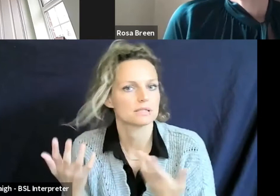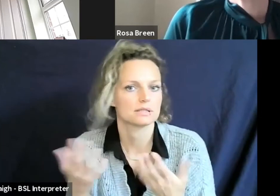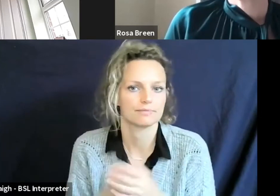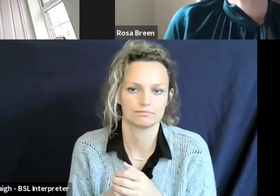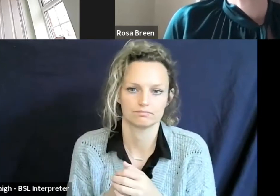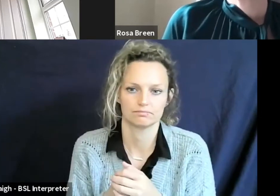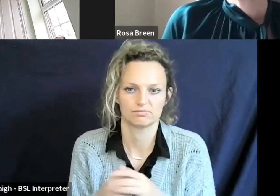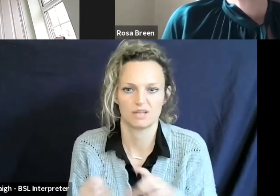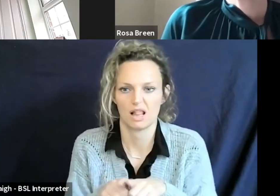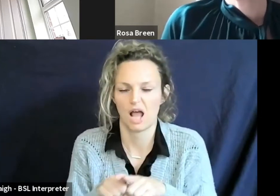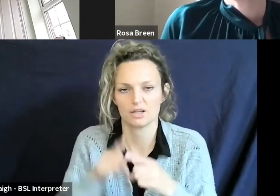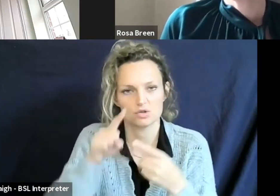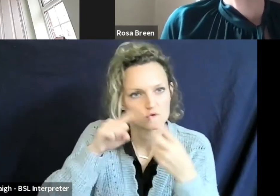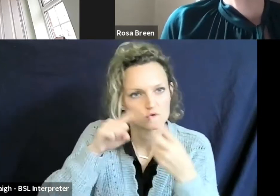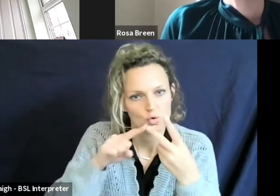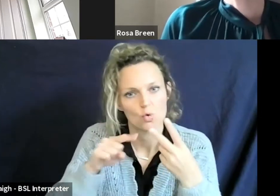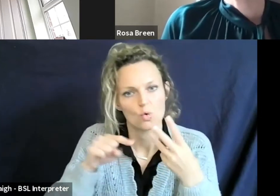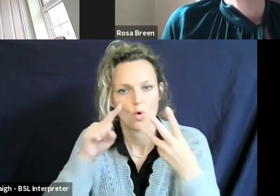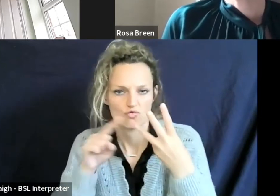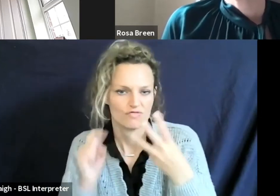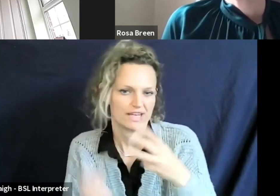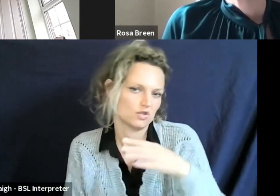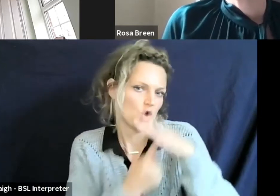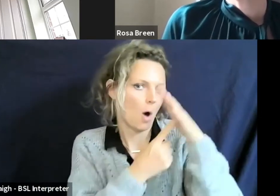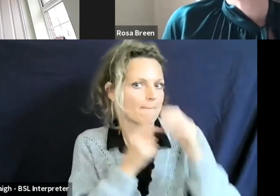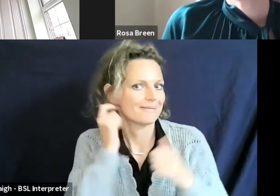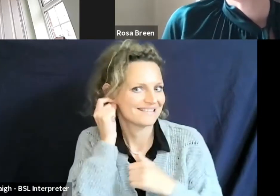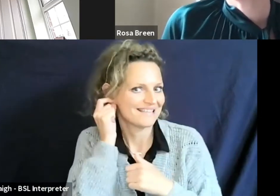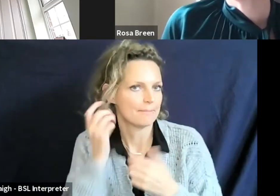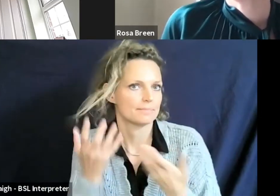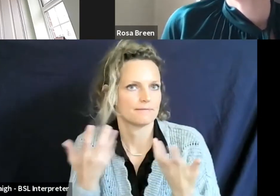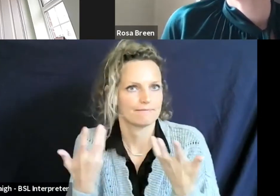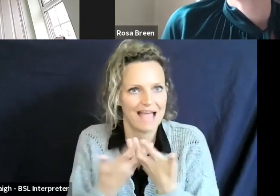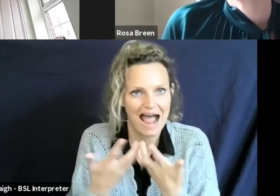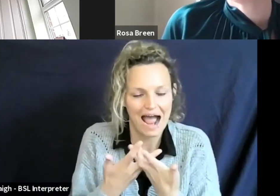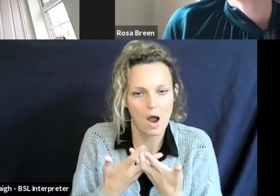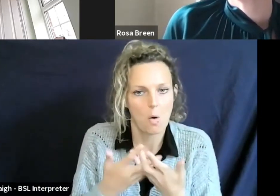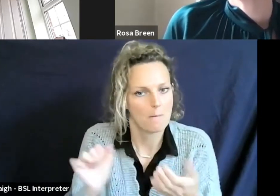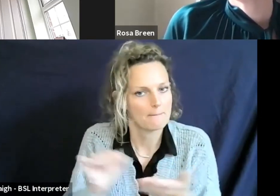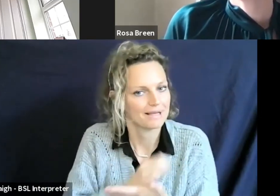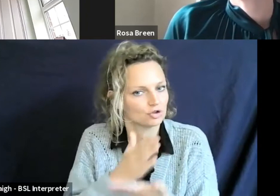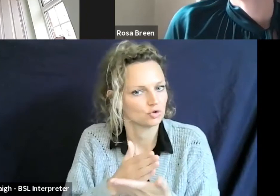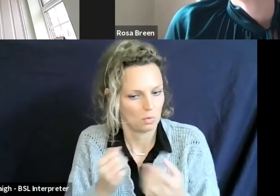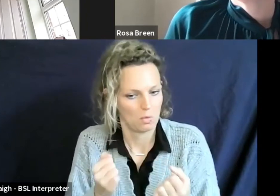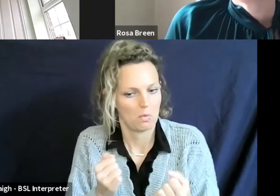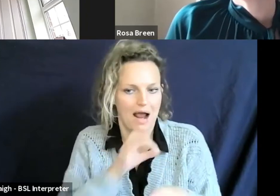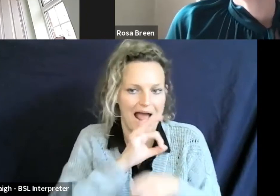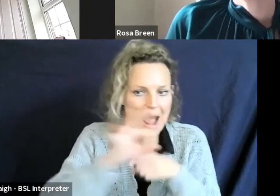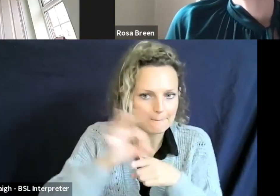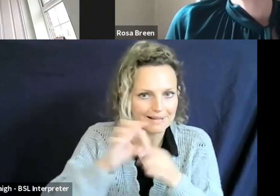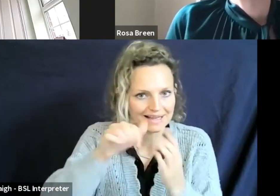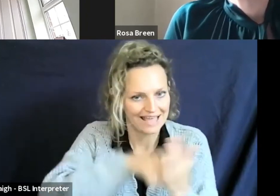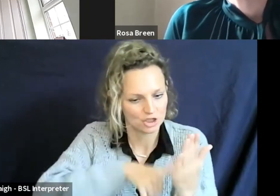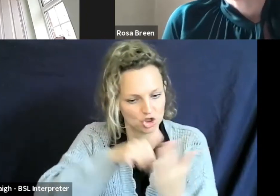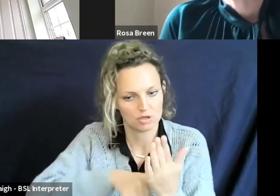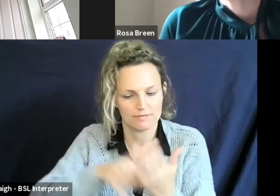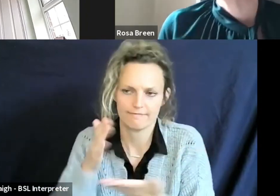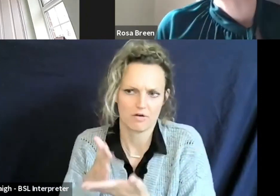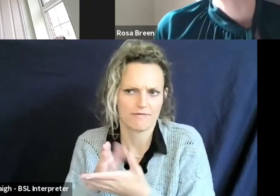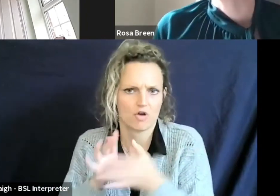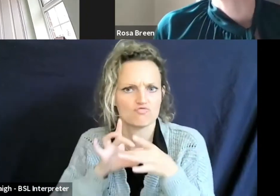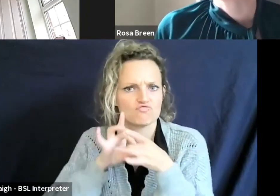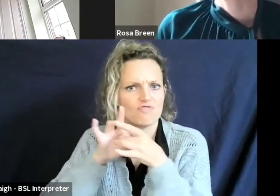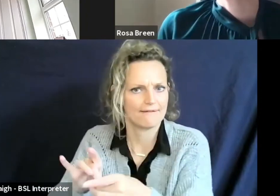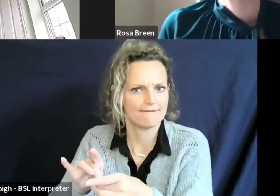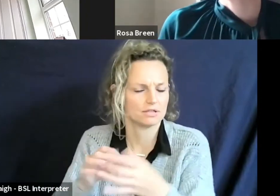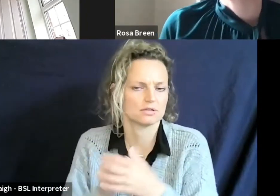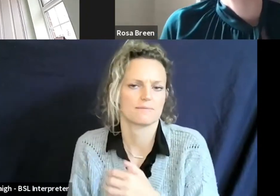That's pretty unique that HMRC doesn't actually do that.